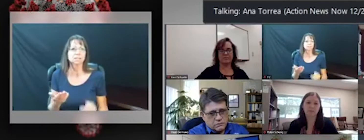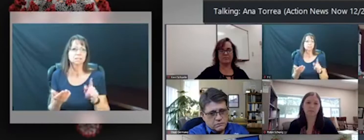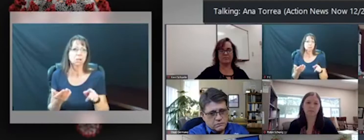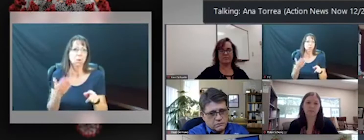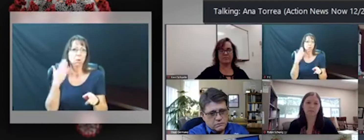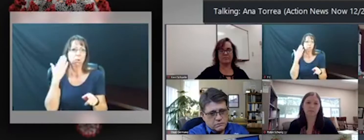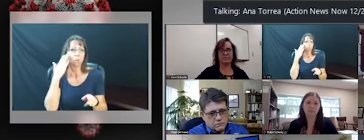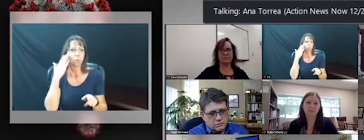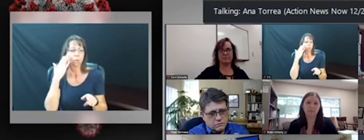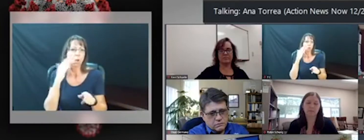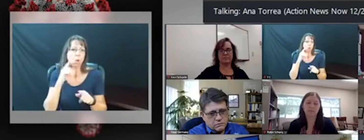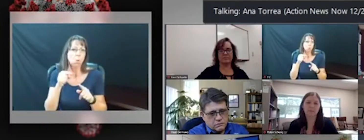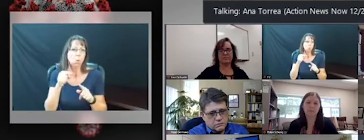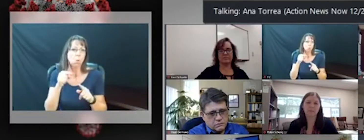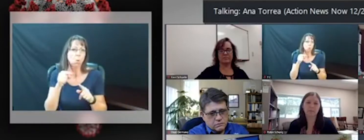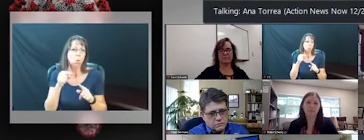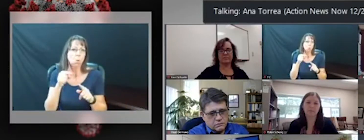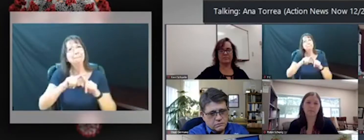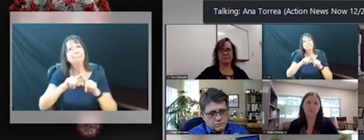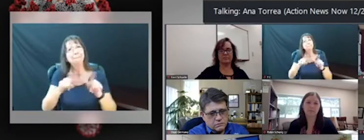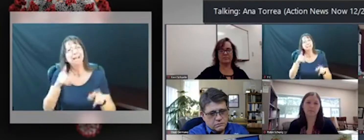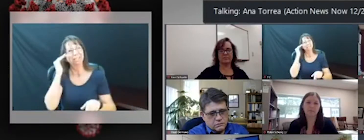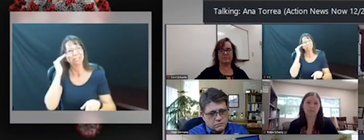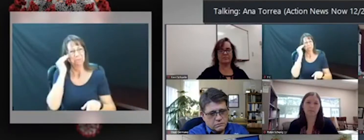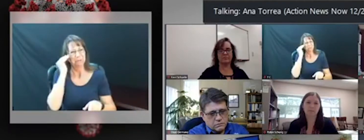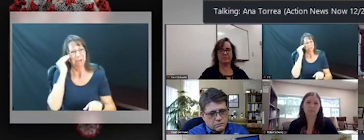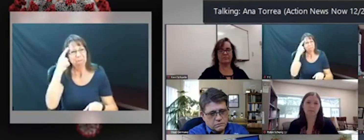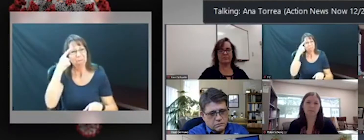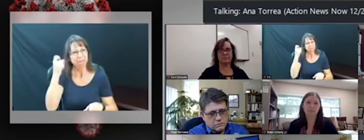kind of bound to happen, eventually, that we could have been pushed into a restrictive tier.